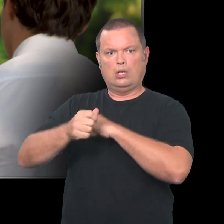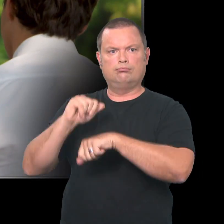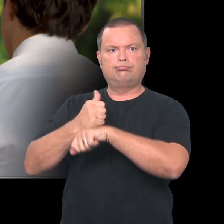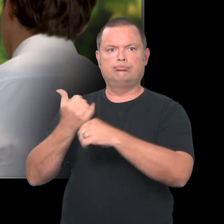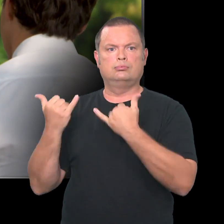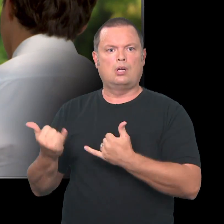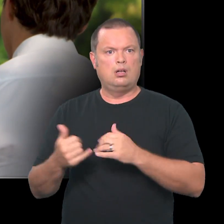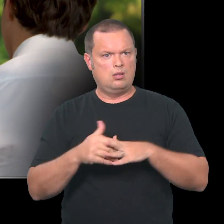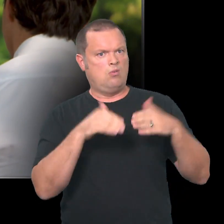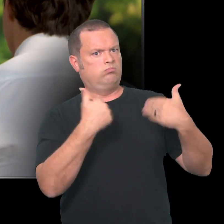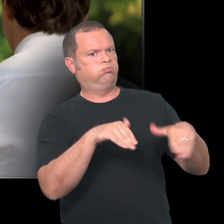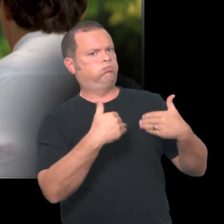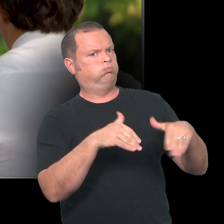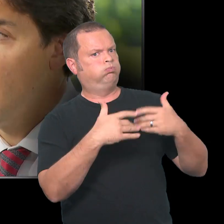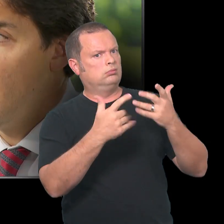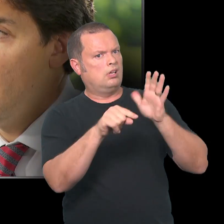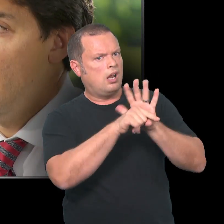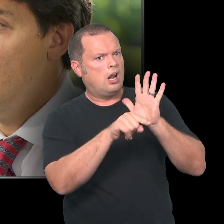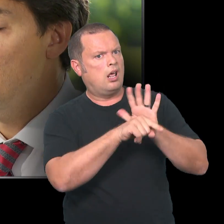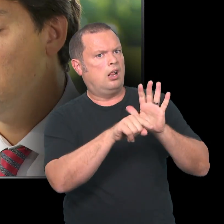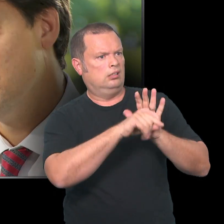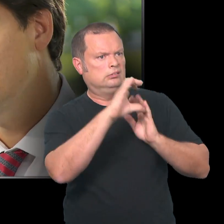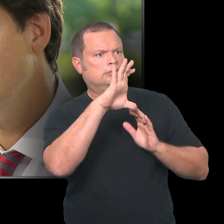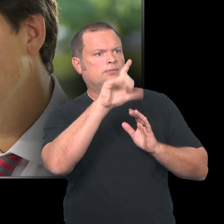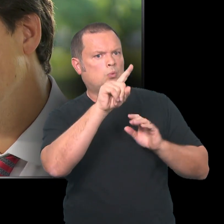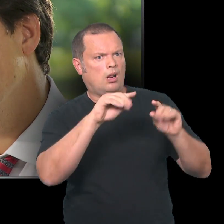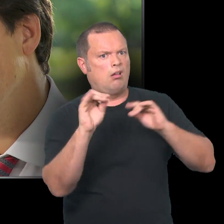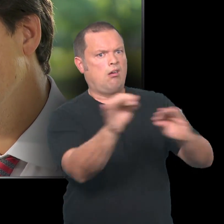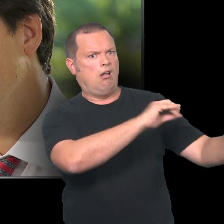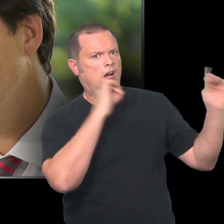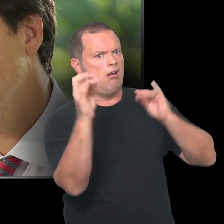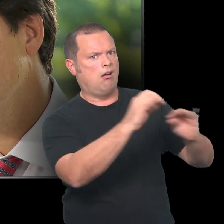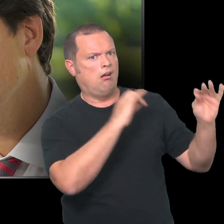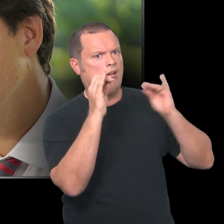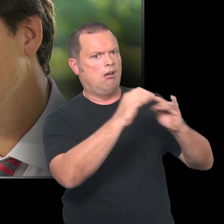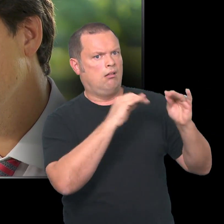Right away, in the first months. You've taken a lot of heat on C-51.